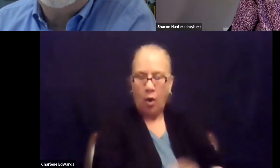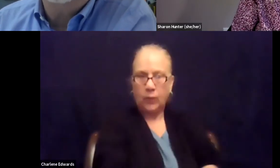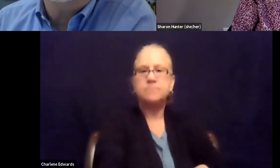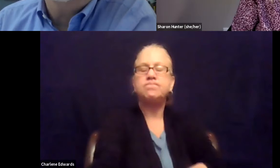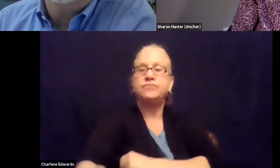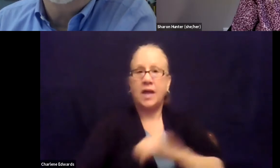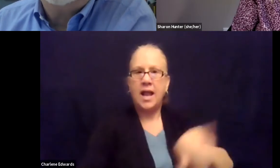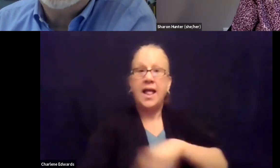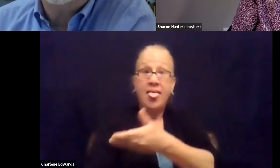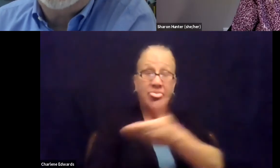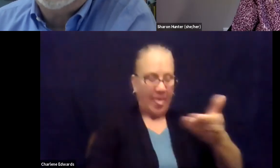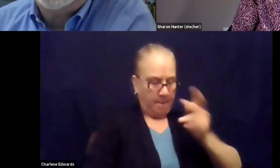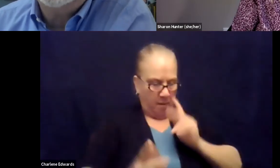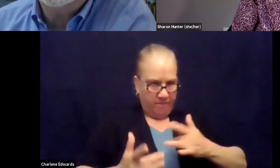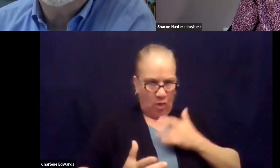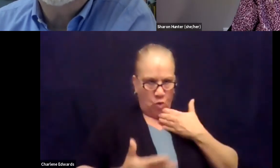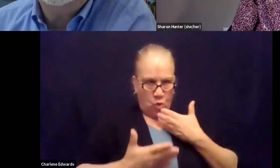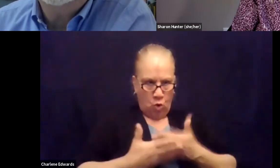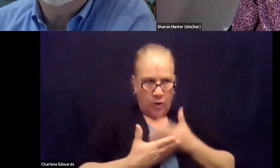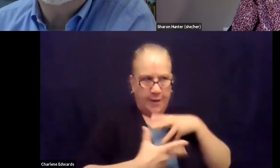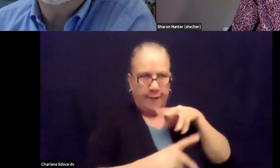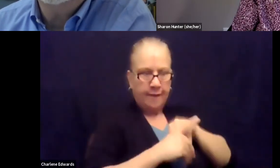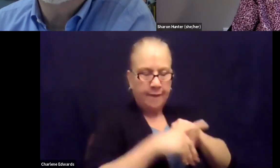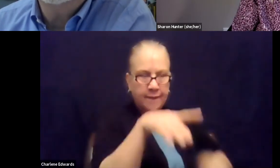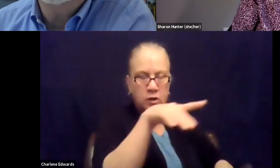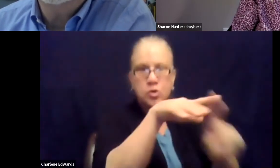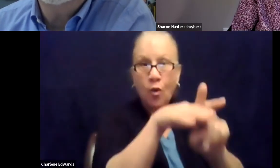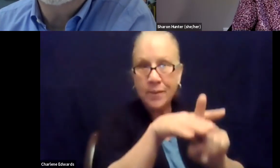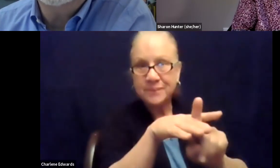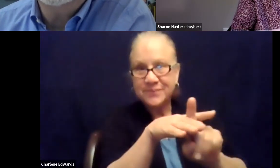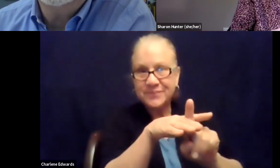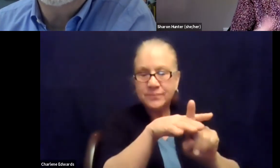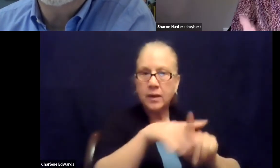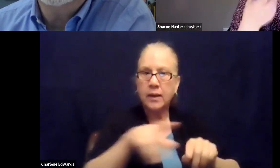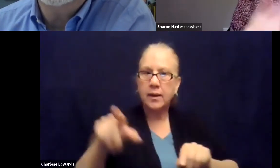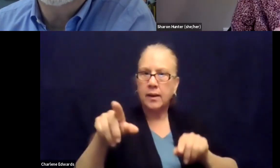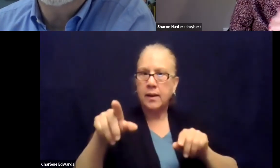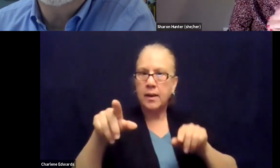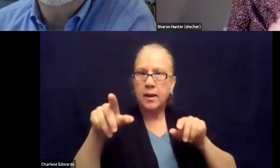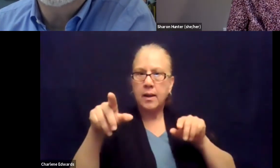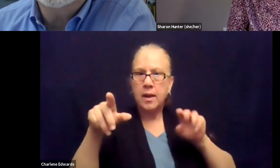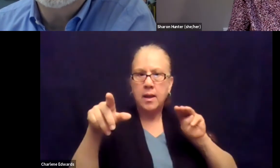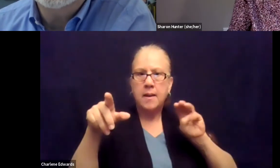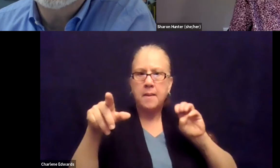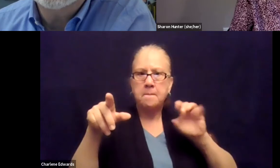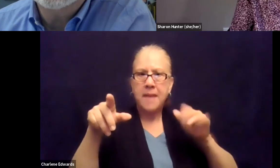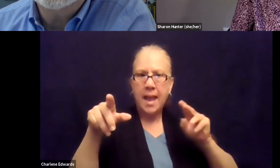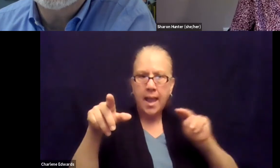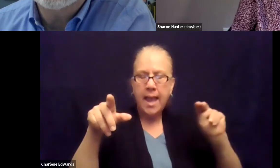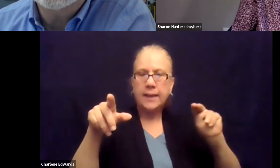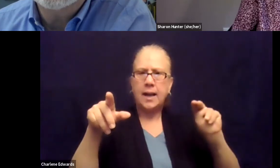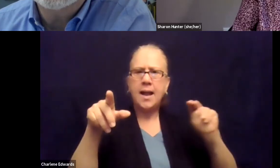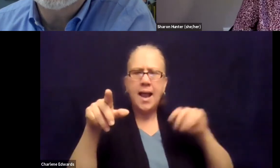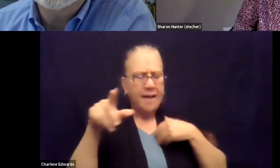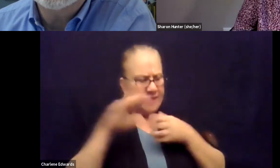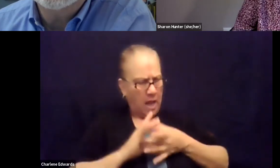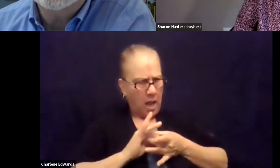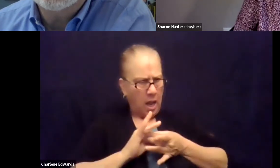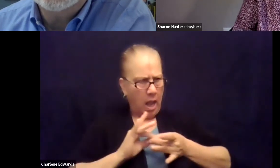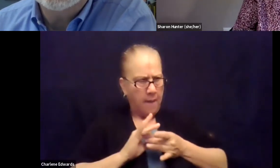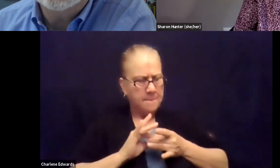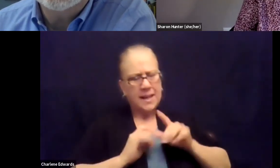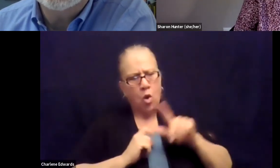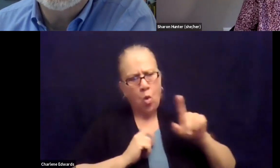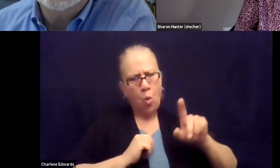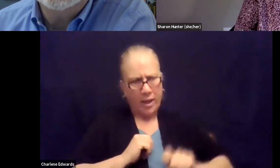people feel good about participating in these. -- I have a comment question, I'm hoping you and